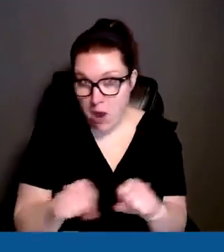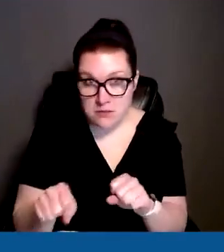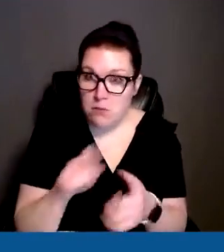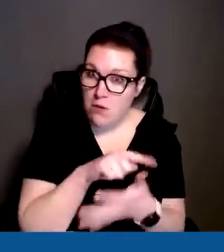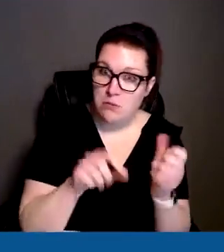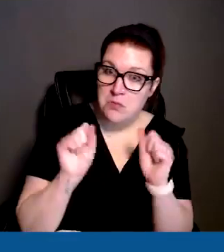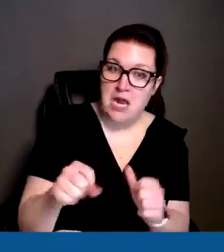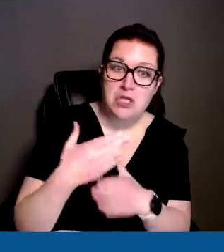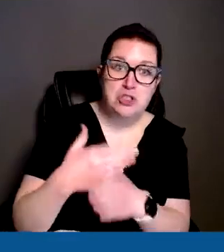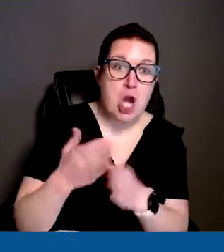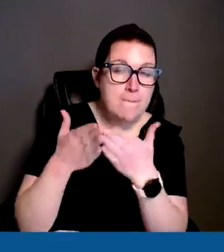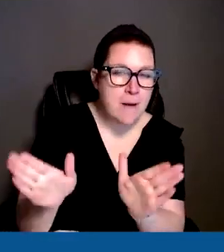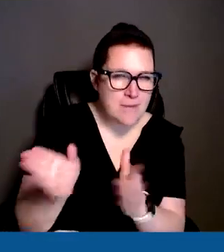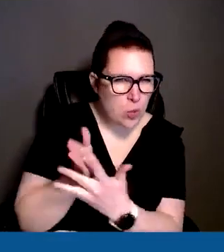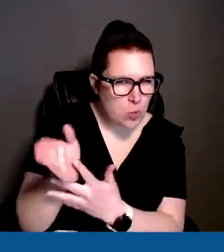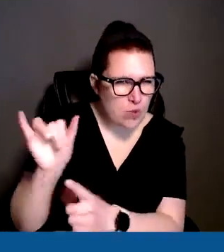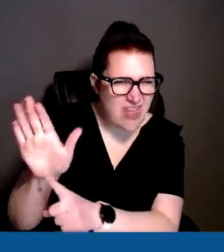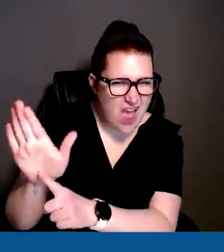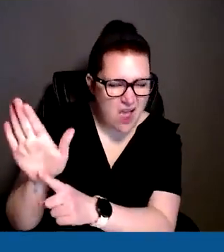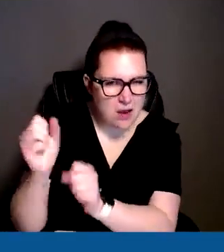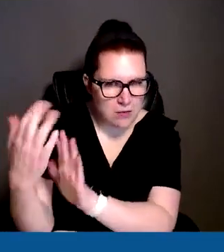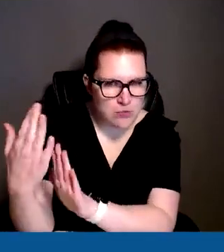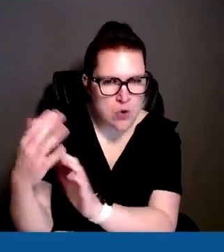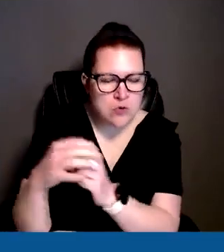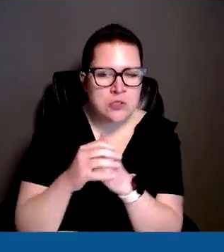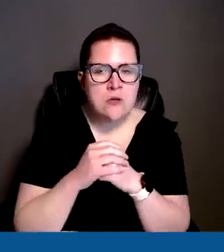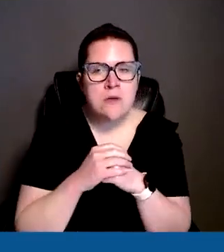through that mechanism, with information